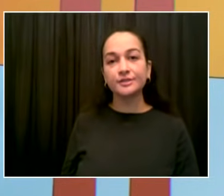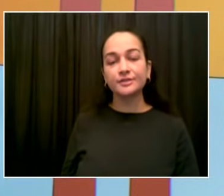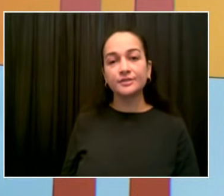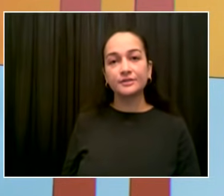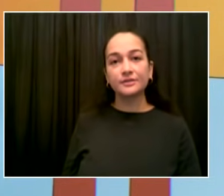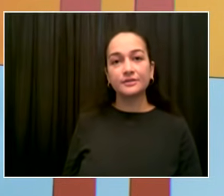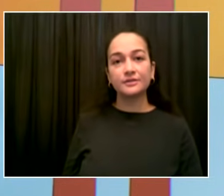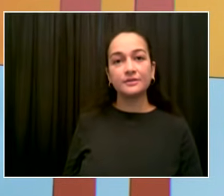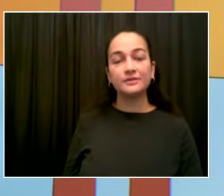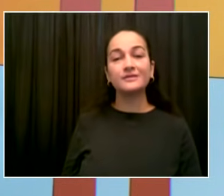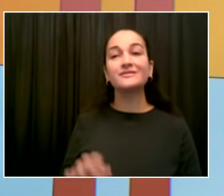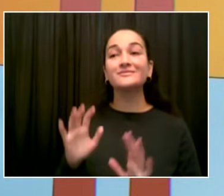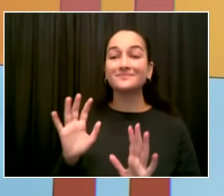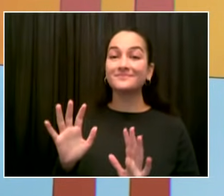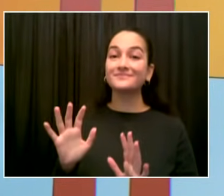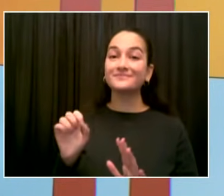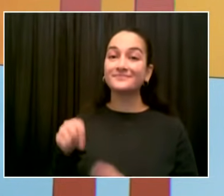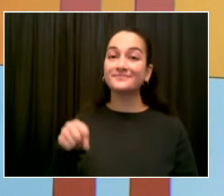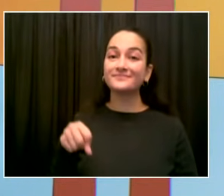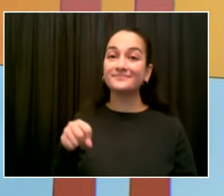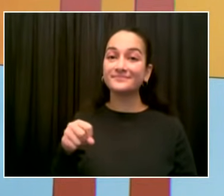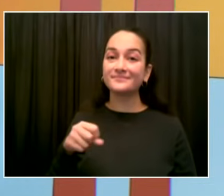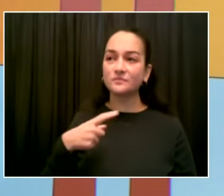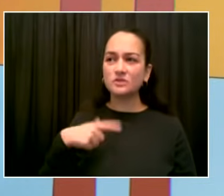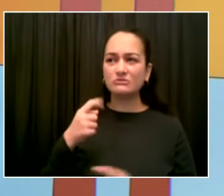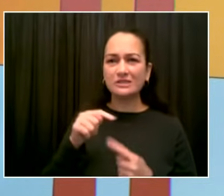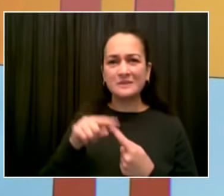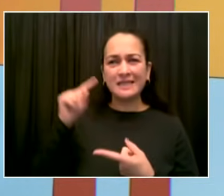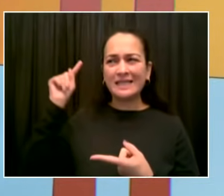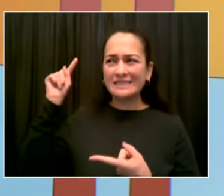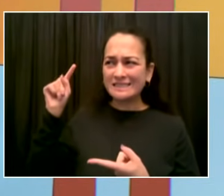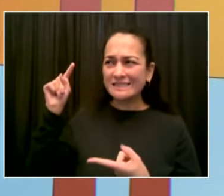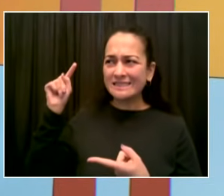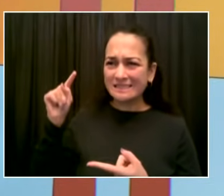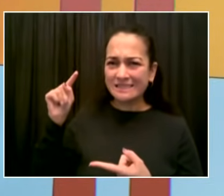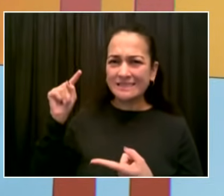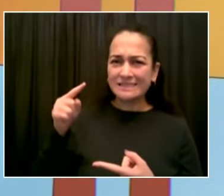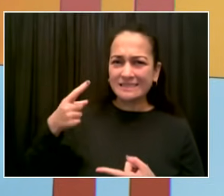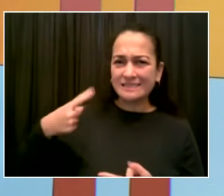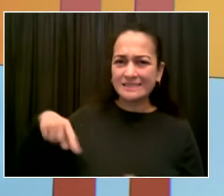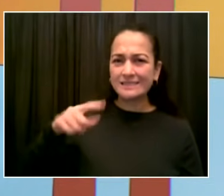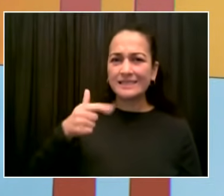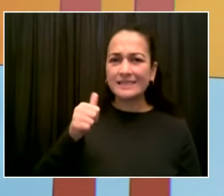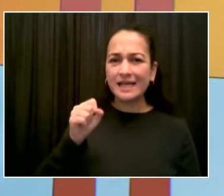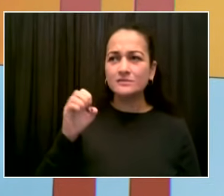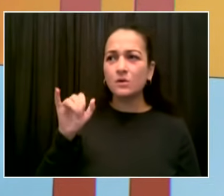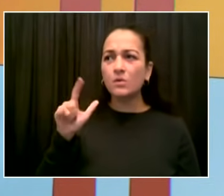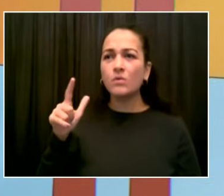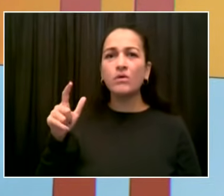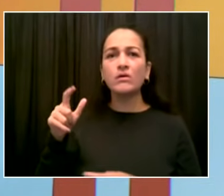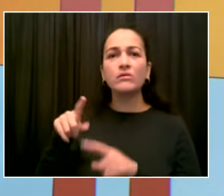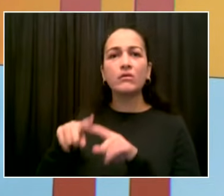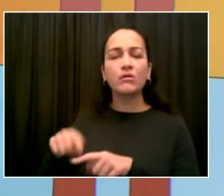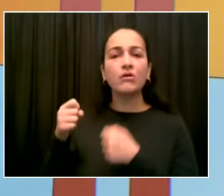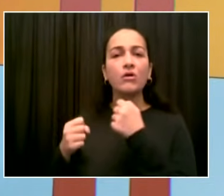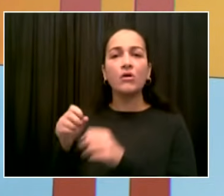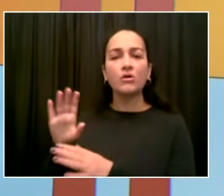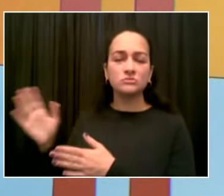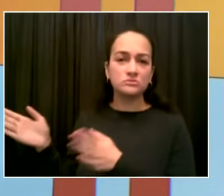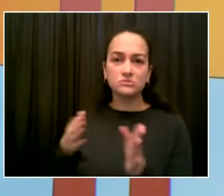I'VE SAID TO MY COLLEAGUES I WANT TO SPEEDXó THIS EFFORT UP BECAUSE THE FASTER WE GO THE BETTR EF TORHE EARTHB, UT OF